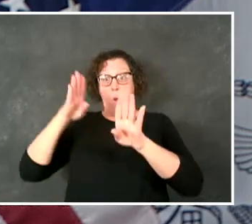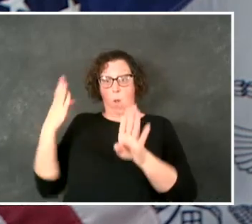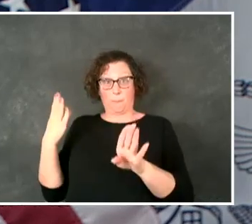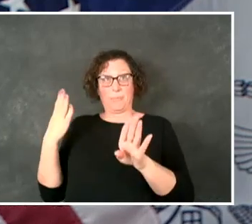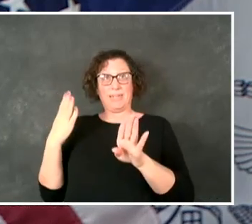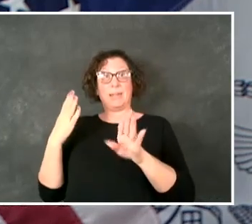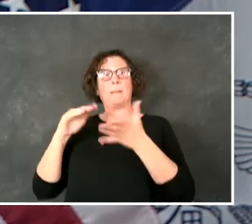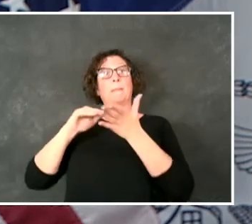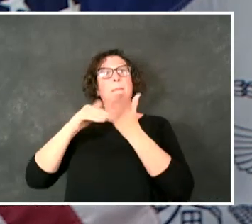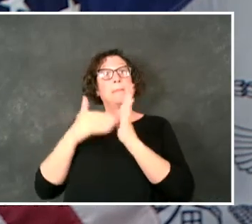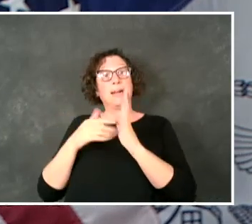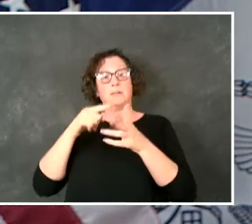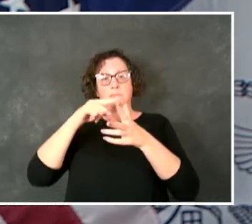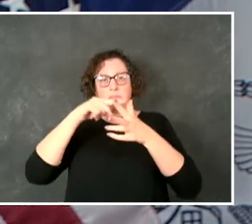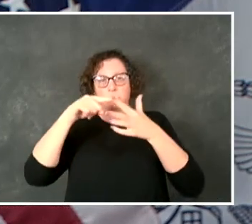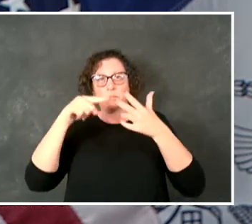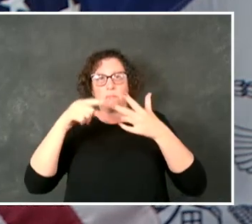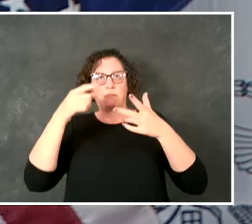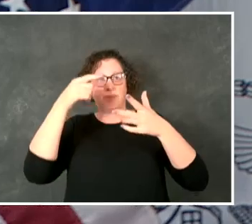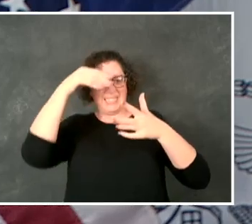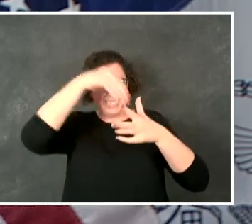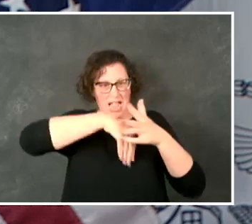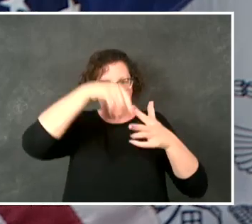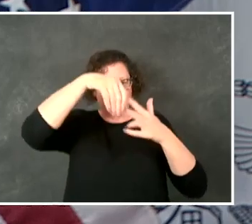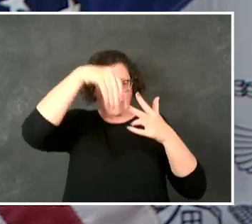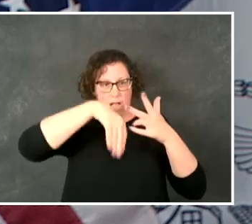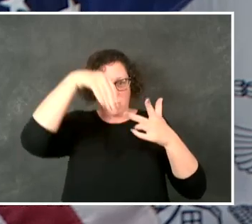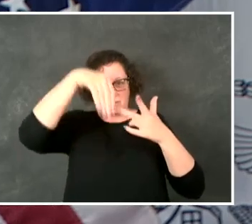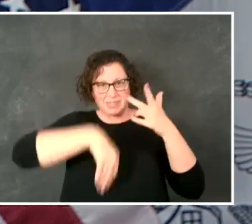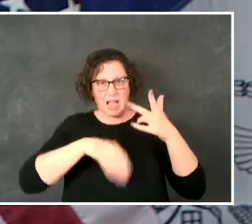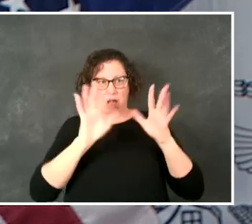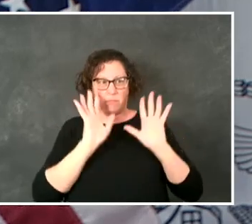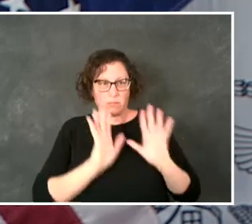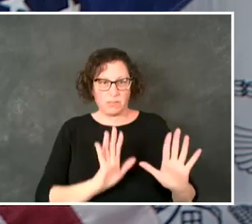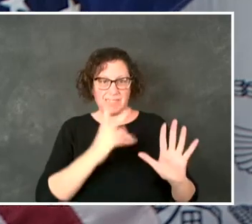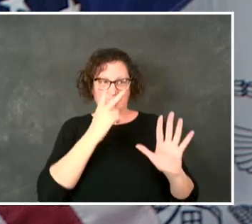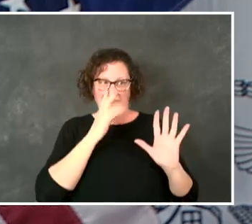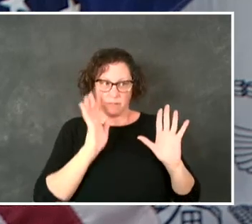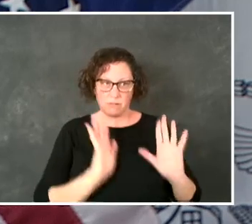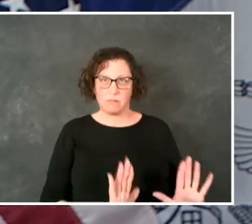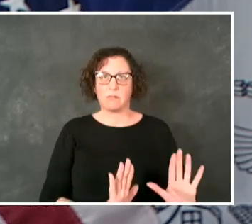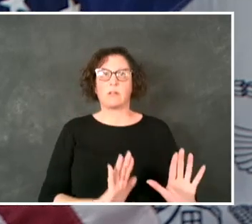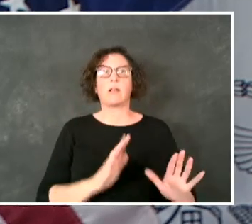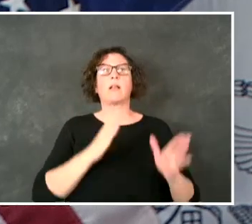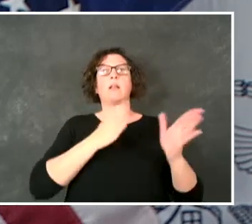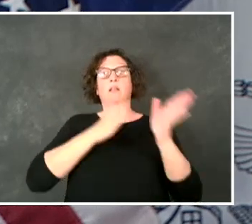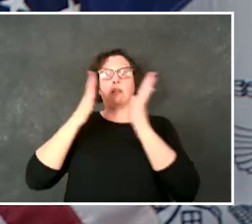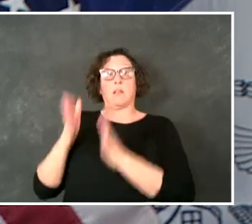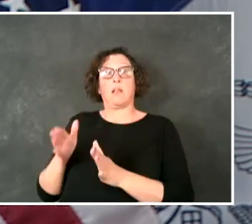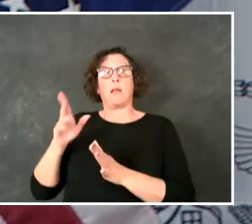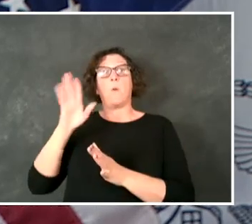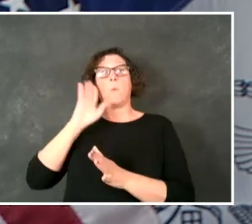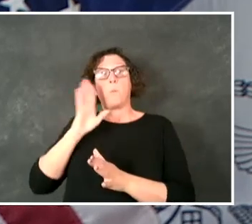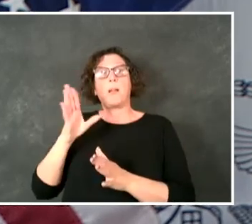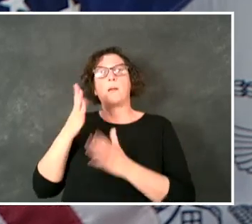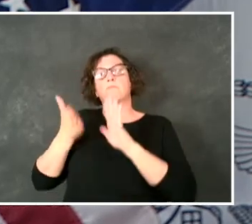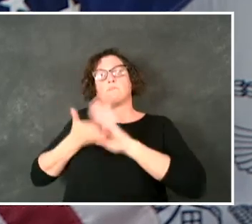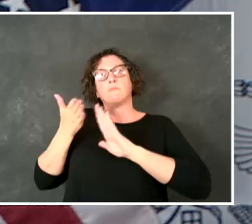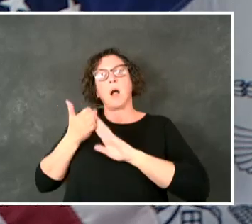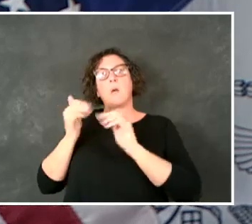WE CAN'T HAVE